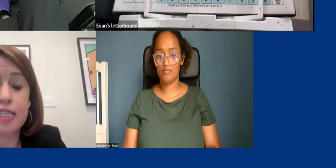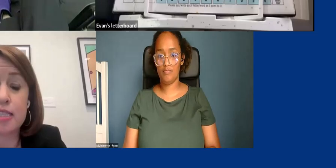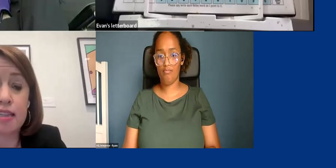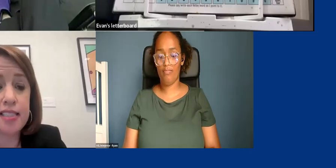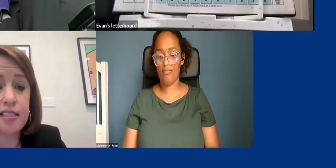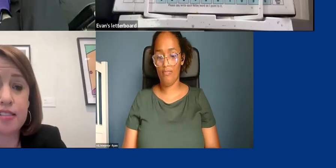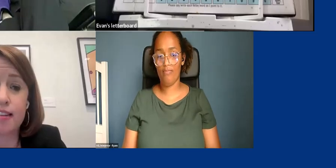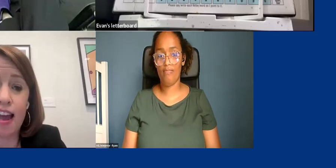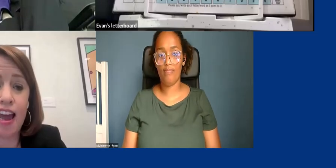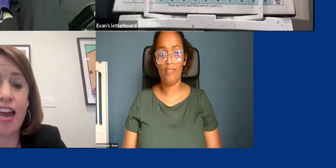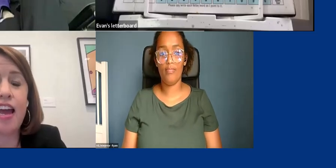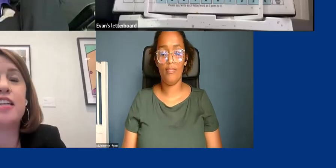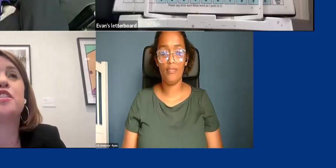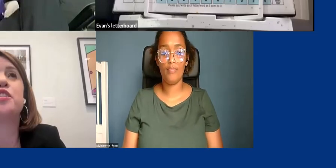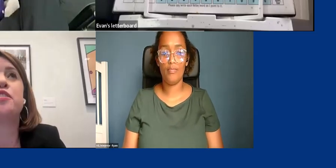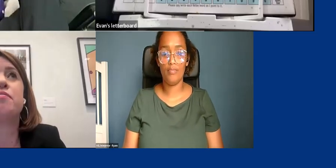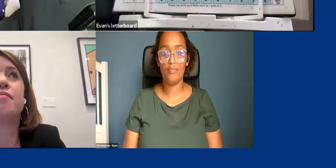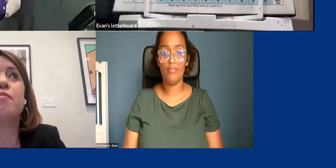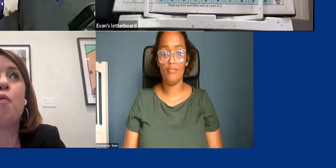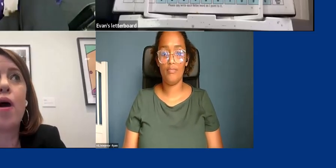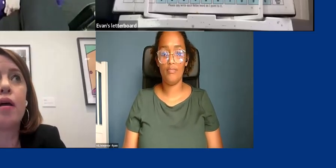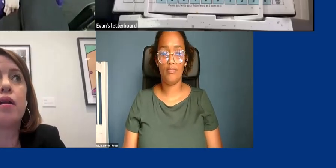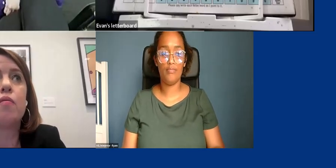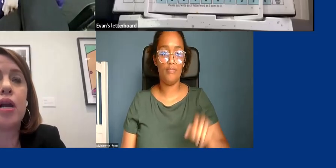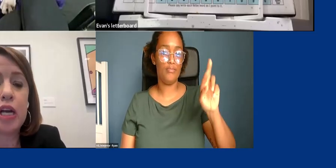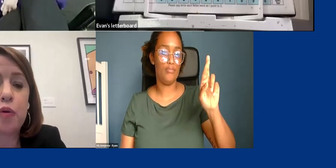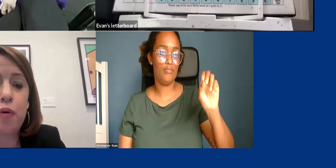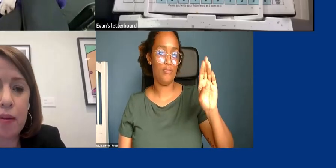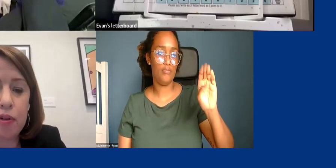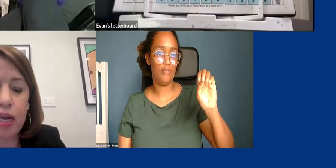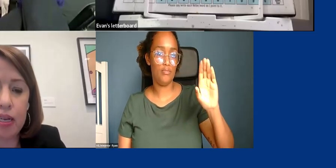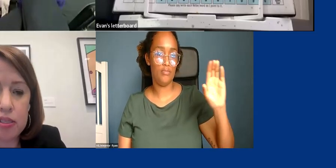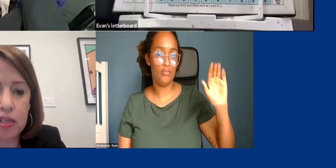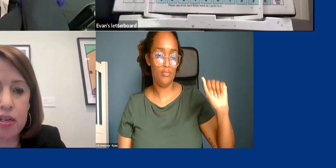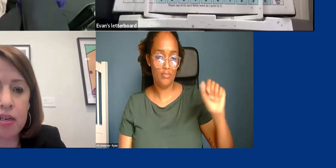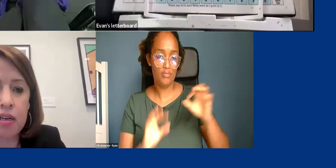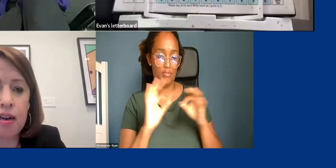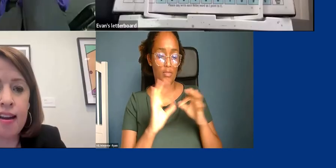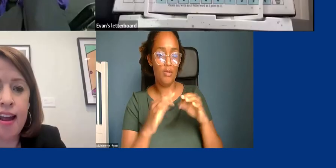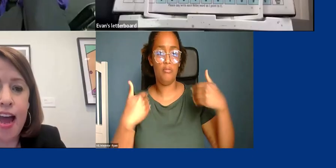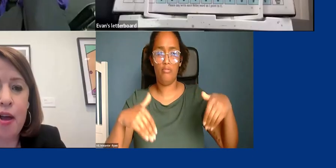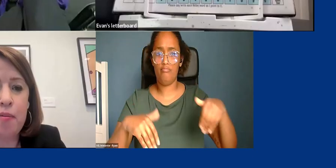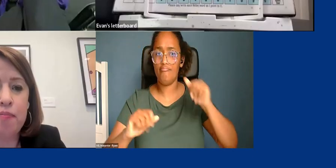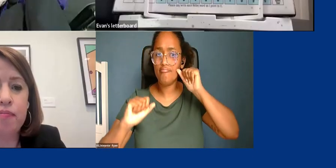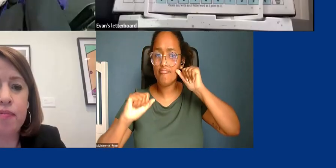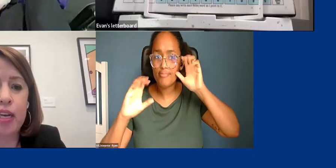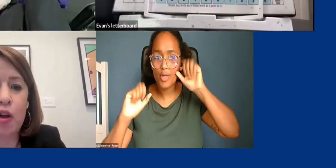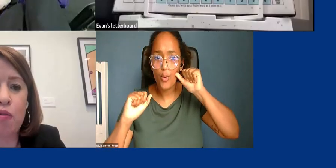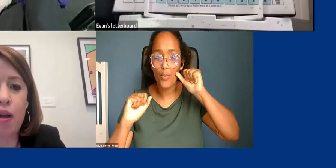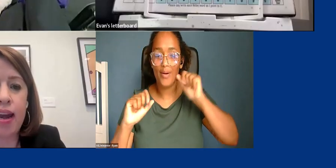that's i i what a what an incredible answer um you know